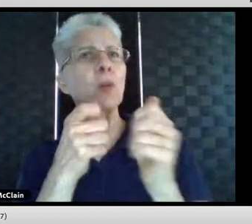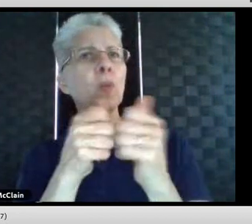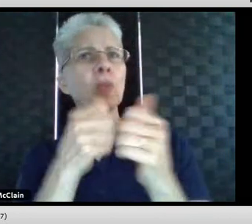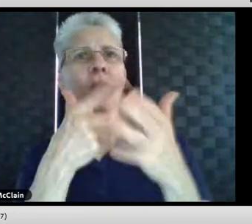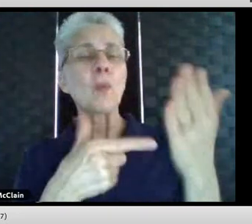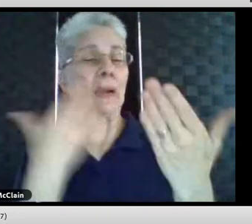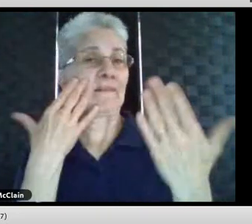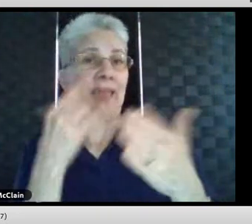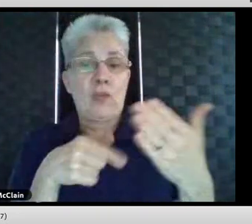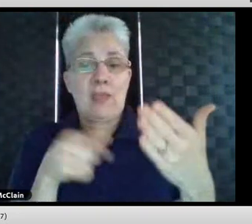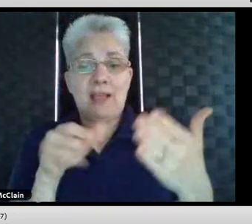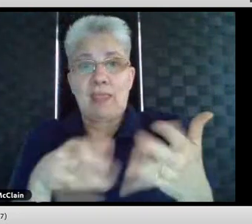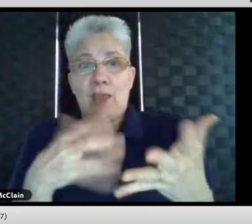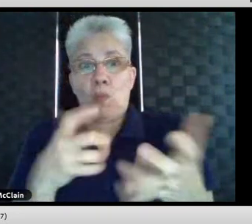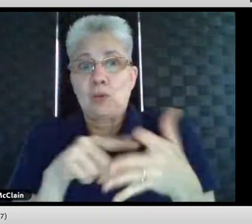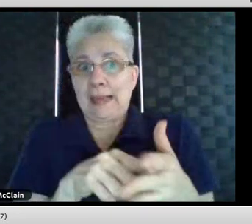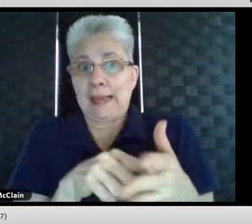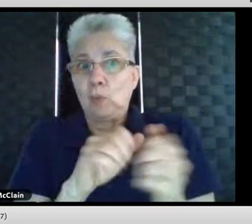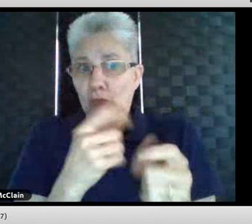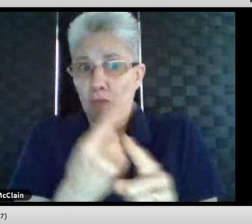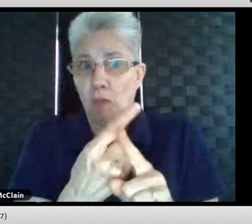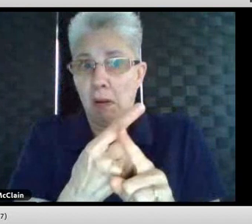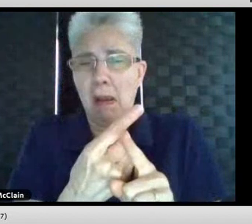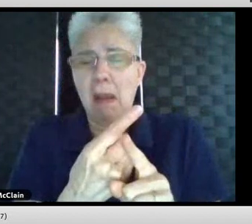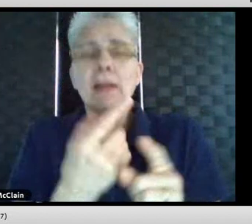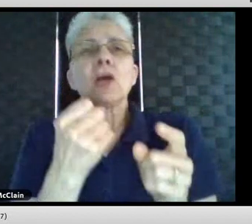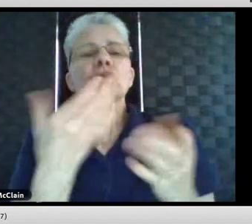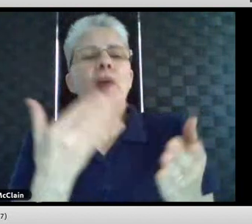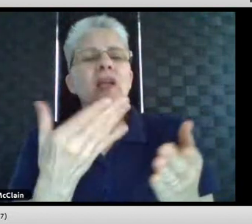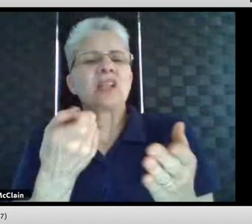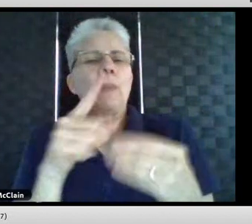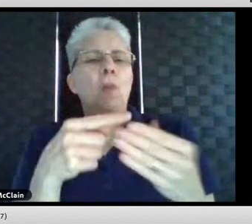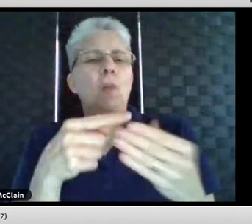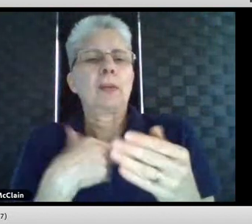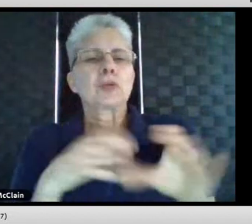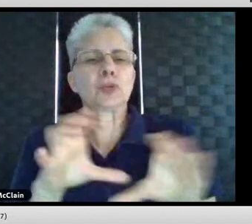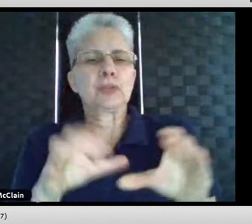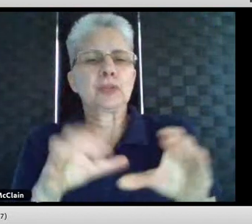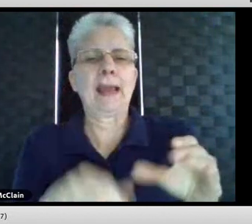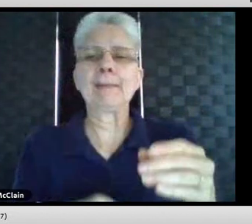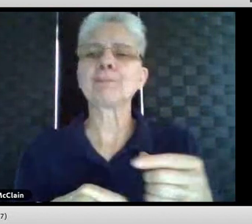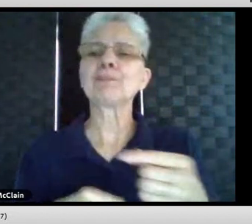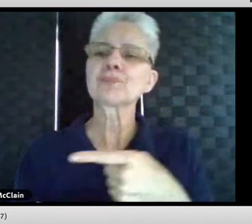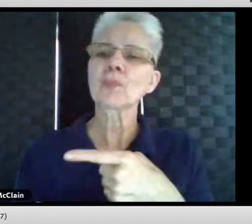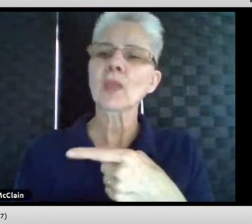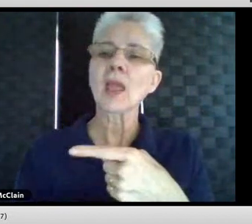that's what they wanted to begin with, right? So here is a little bit about what we're going to do today. We're going to talk about, you know,